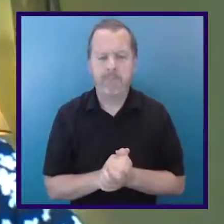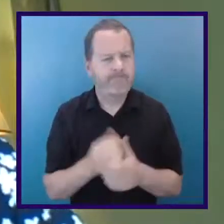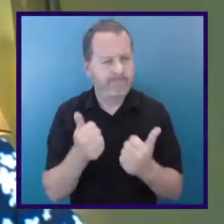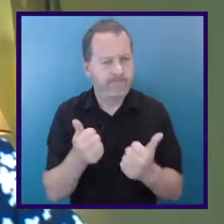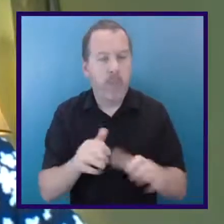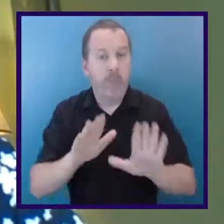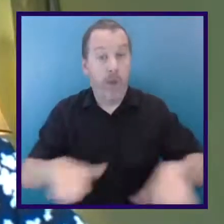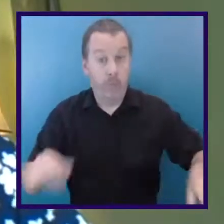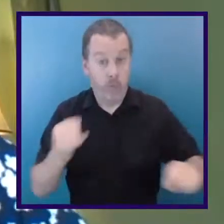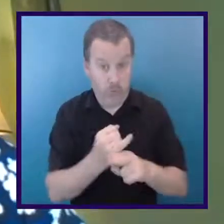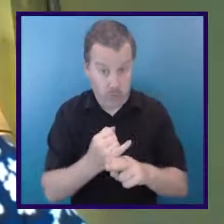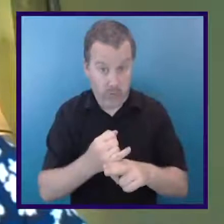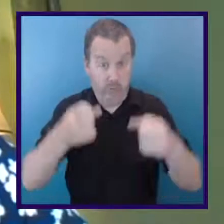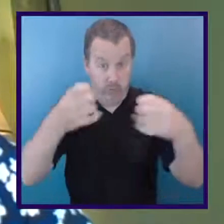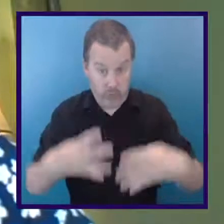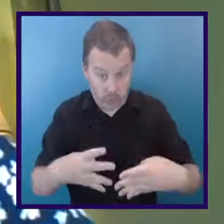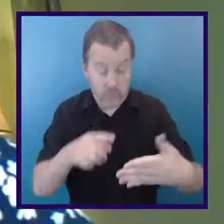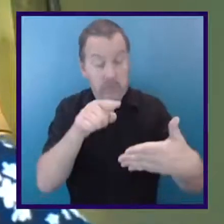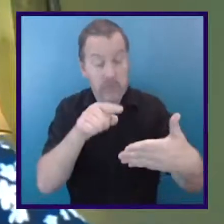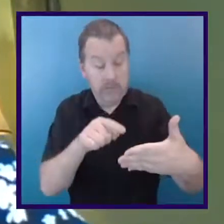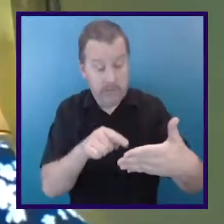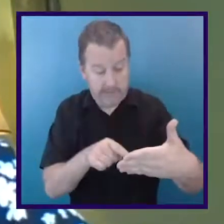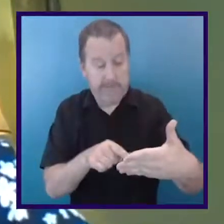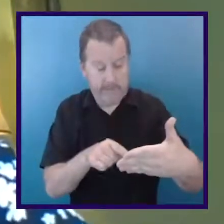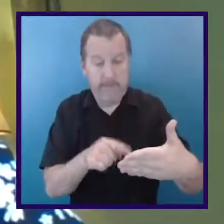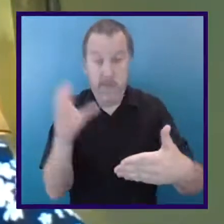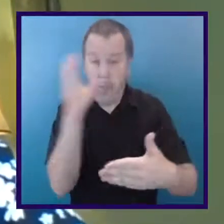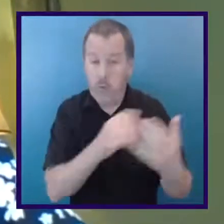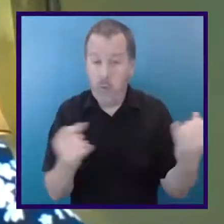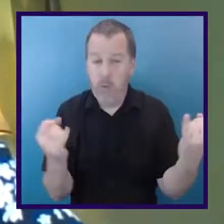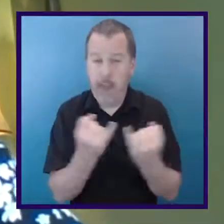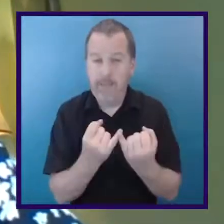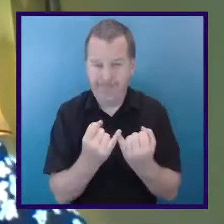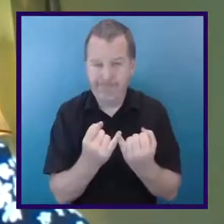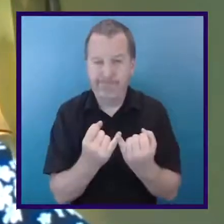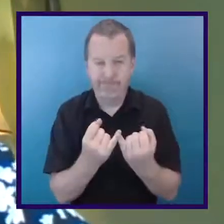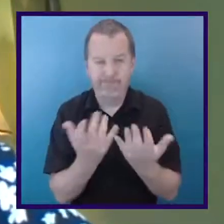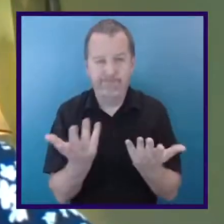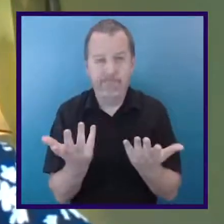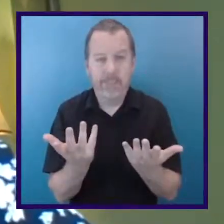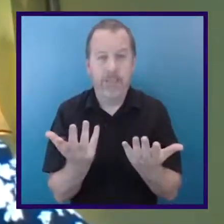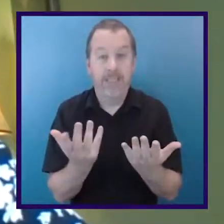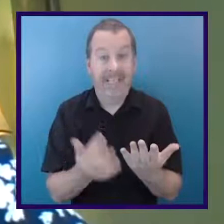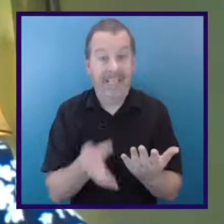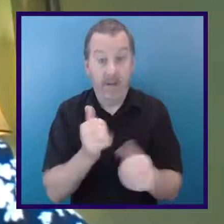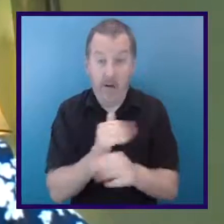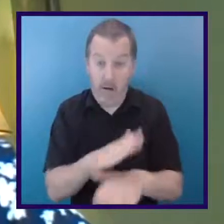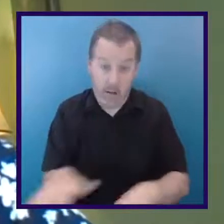So, the findings for primary schools, certainly seem to be suggesting that the opportunity